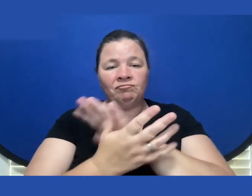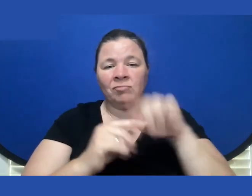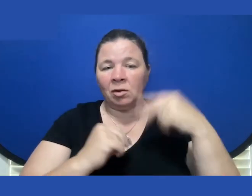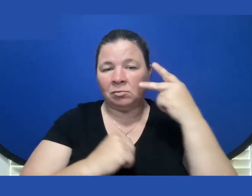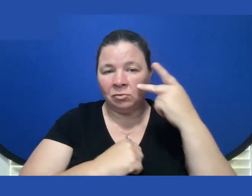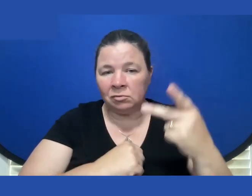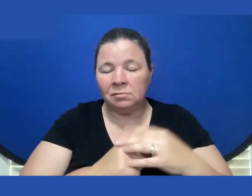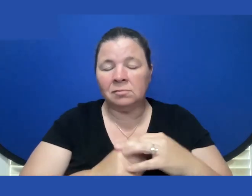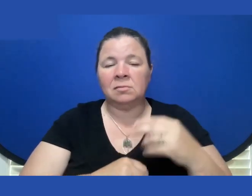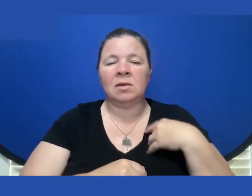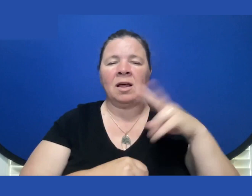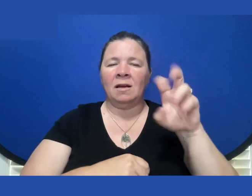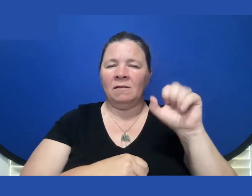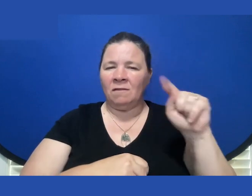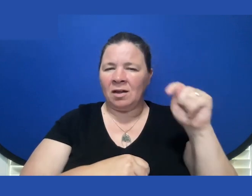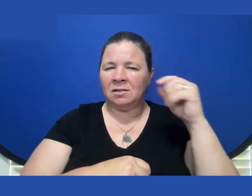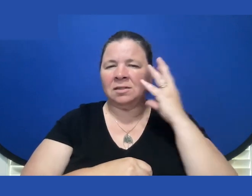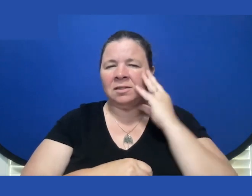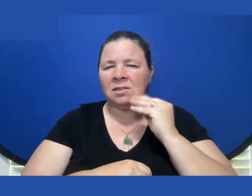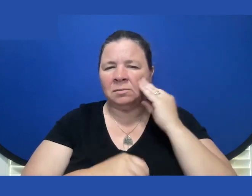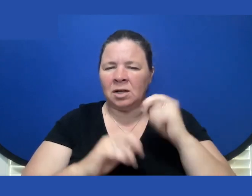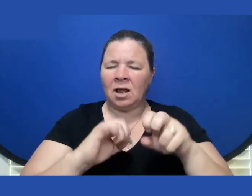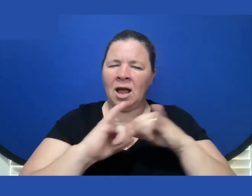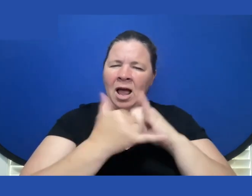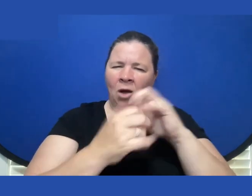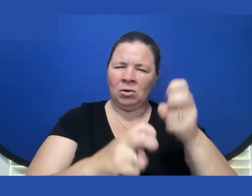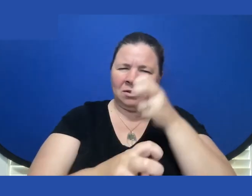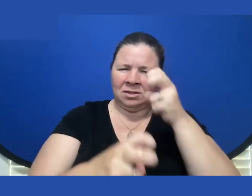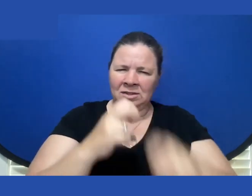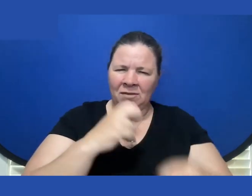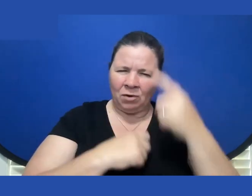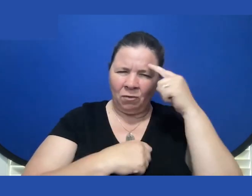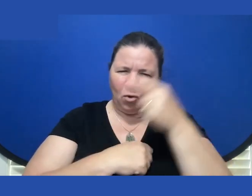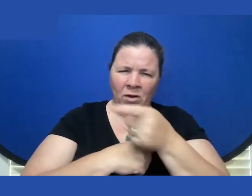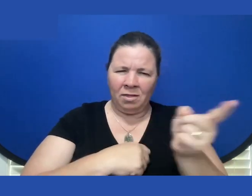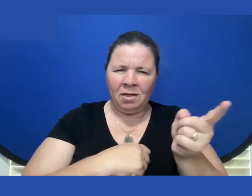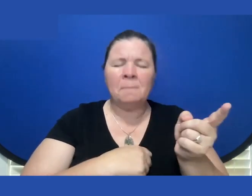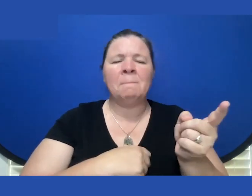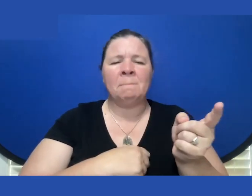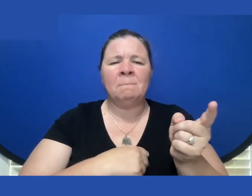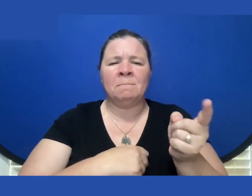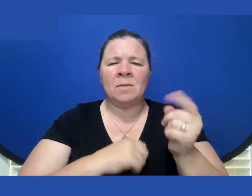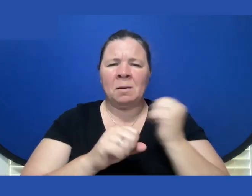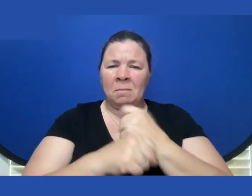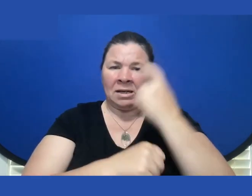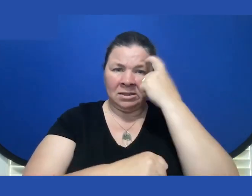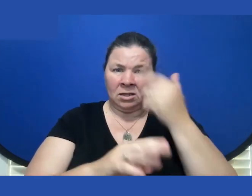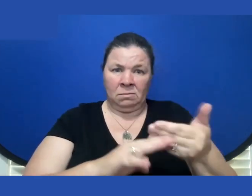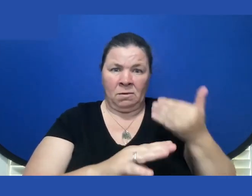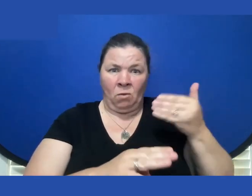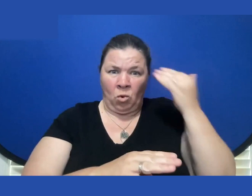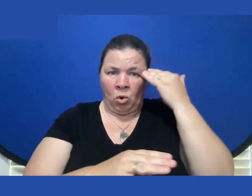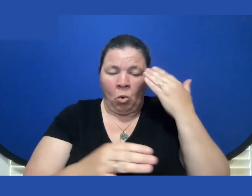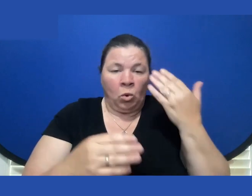and I started to learn about just how difficult it is. And of course it all makes sense once you know, but before you know, you don't know what you don't know.